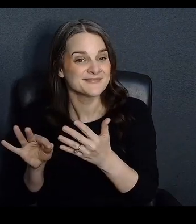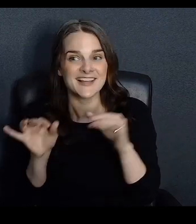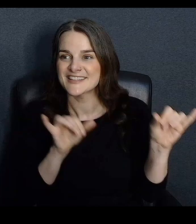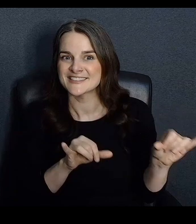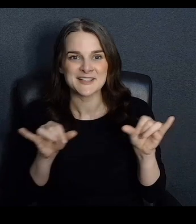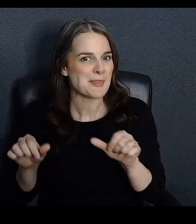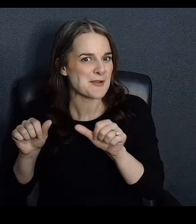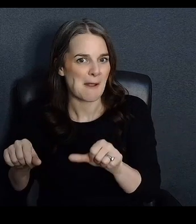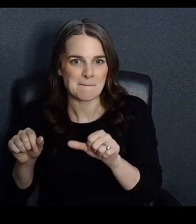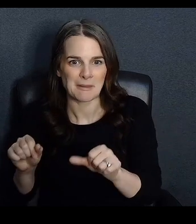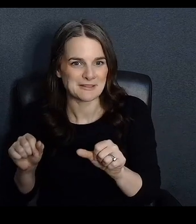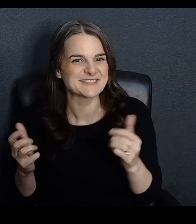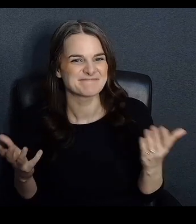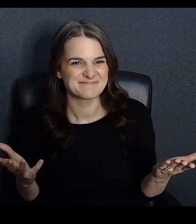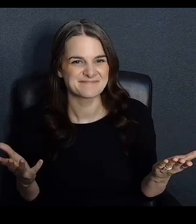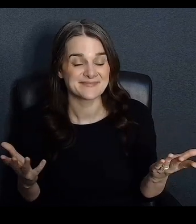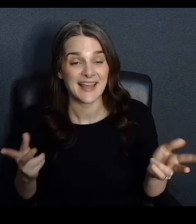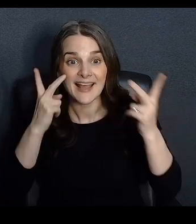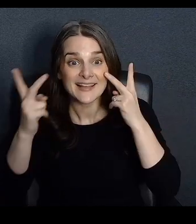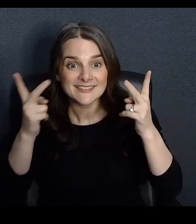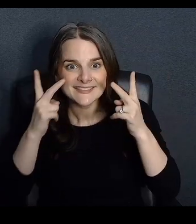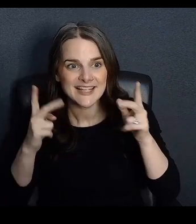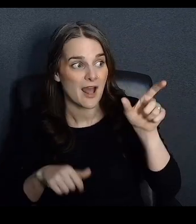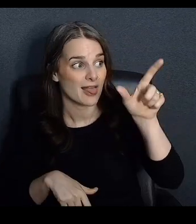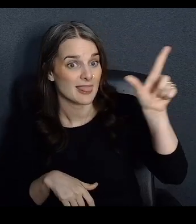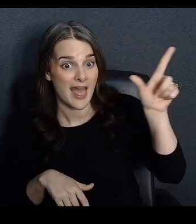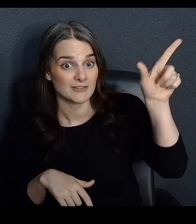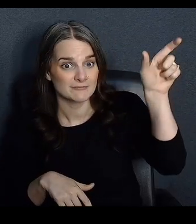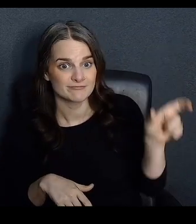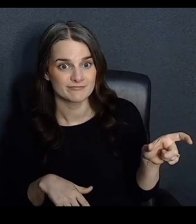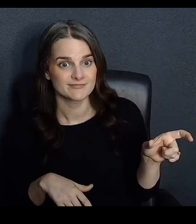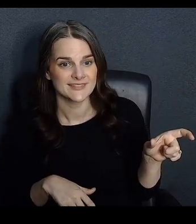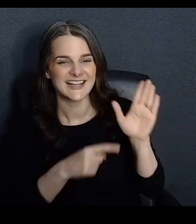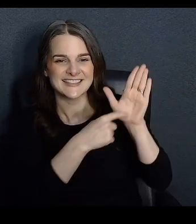Similar capabilities. In this view, you see symbols along the left column here.